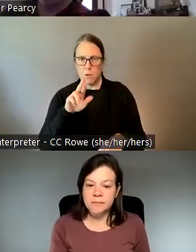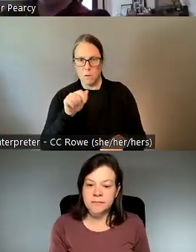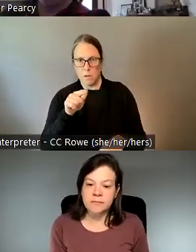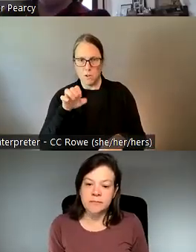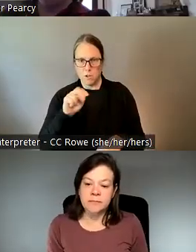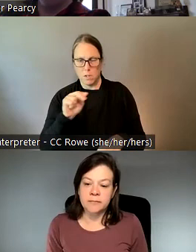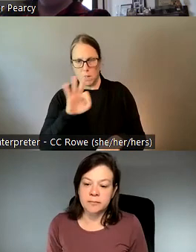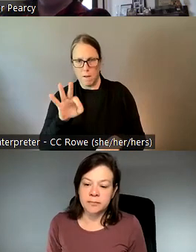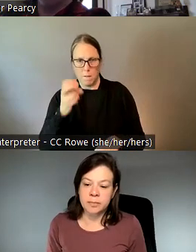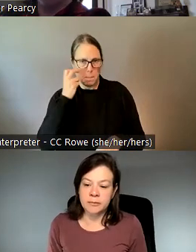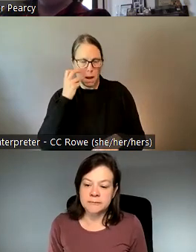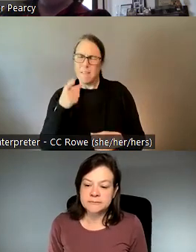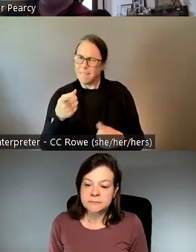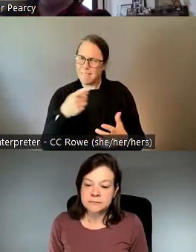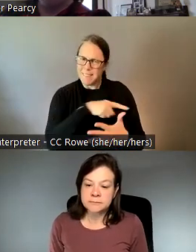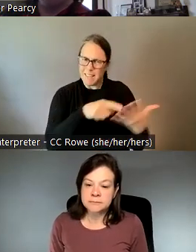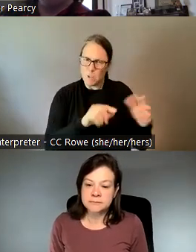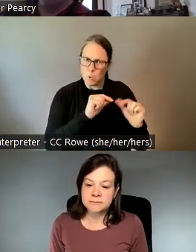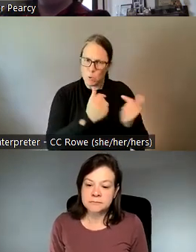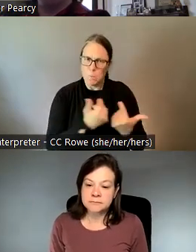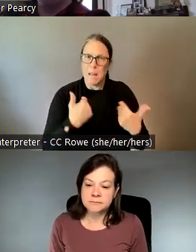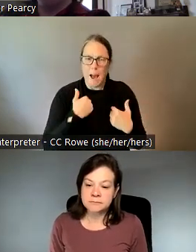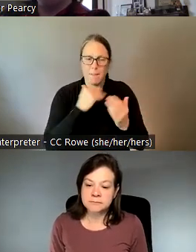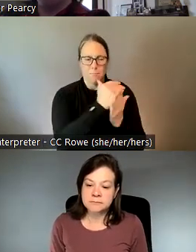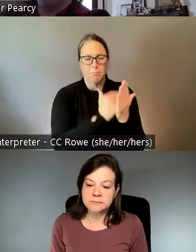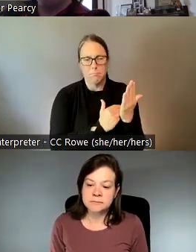where you can post your request to the community.